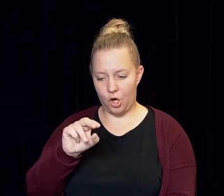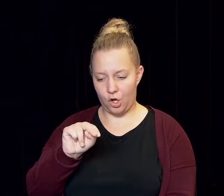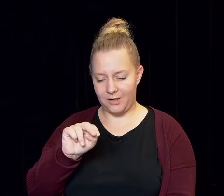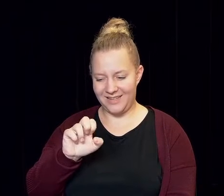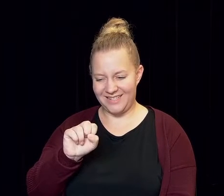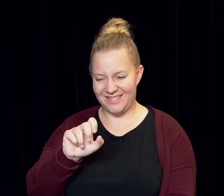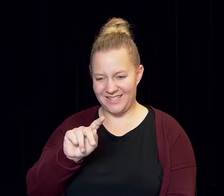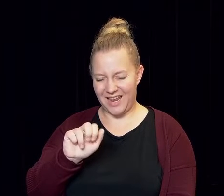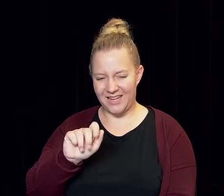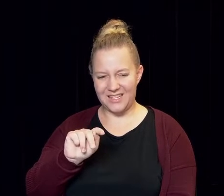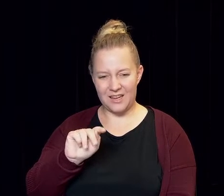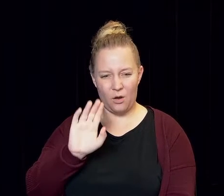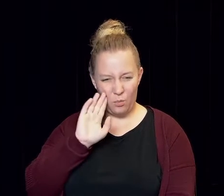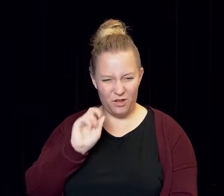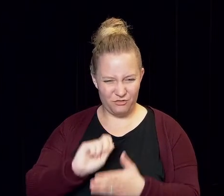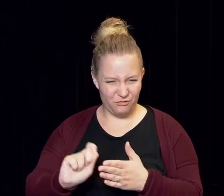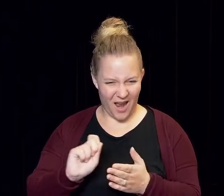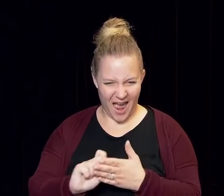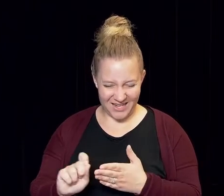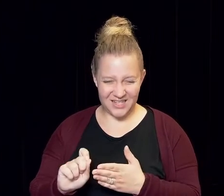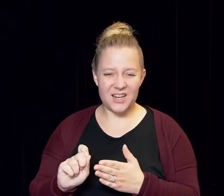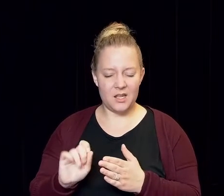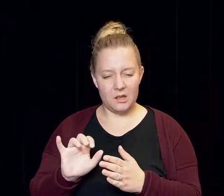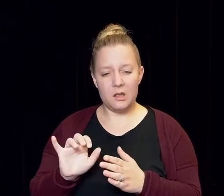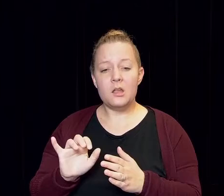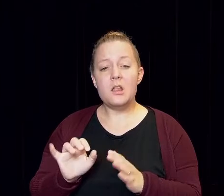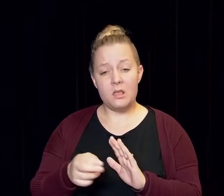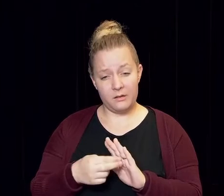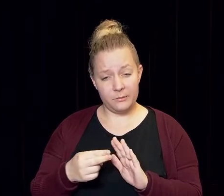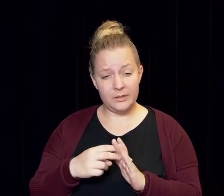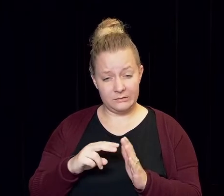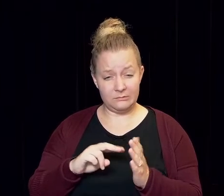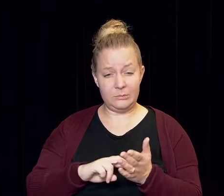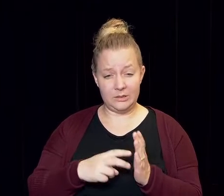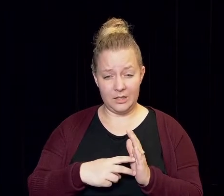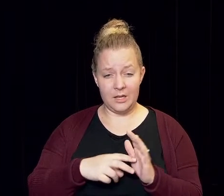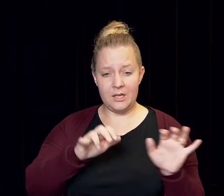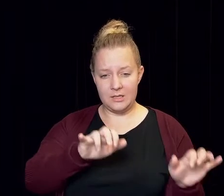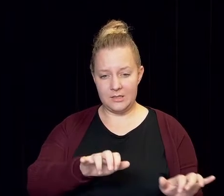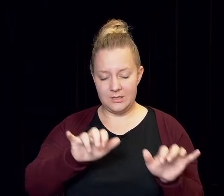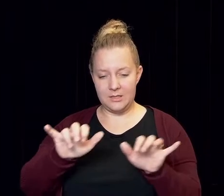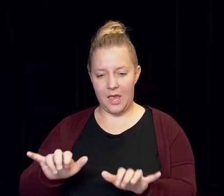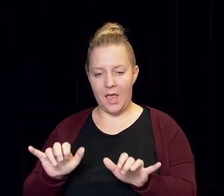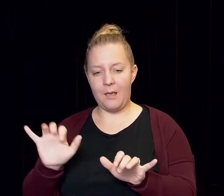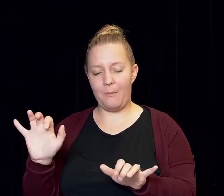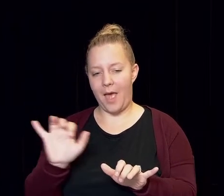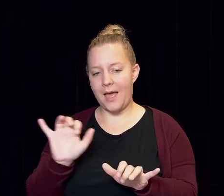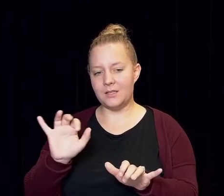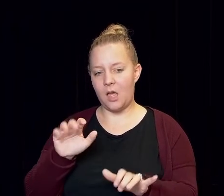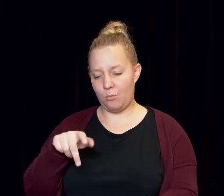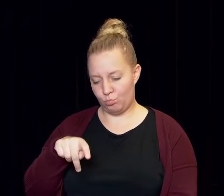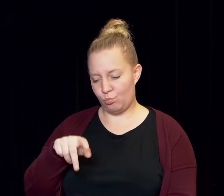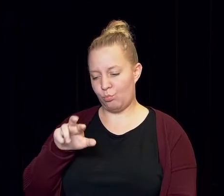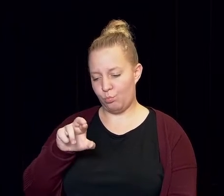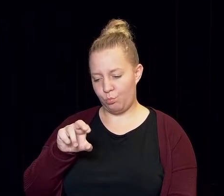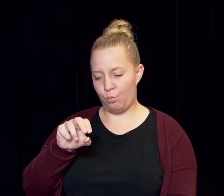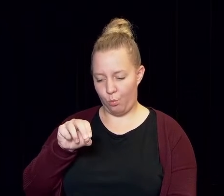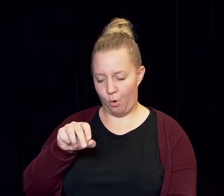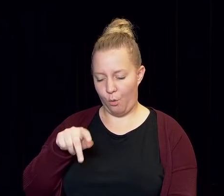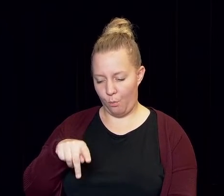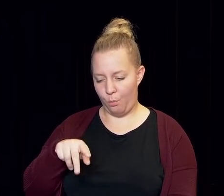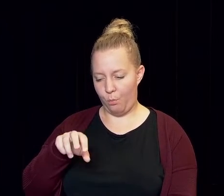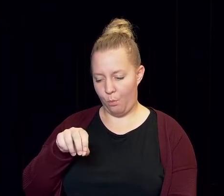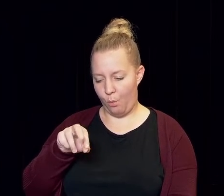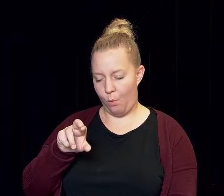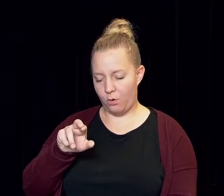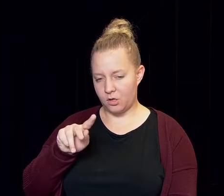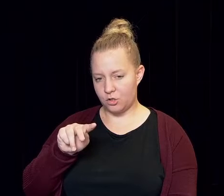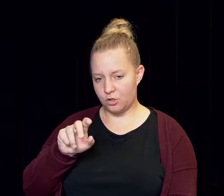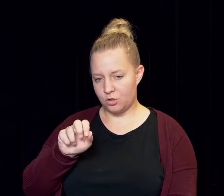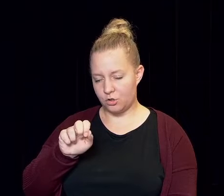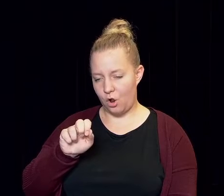So, we're going to write this as the same as a proportional relationship.